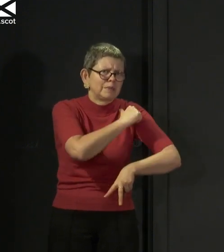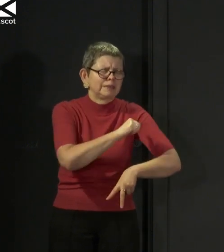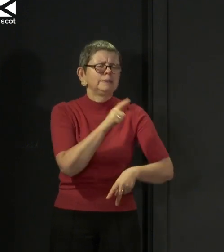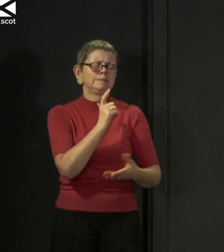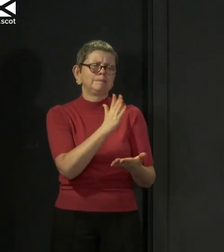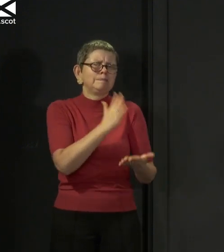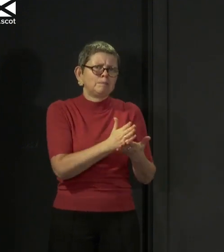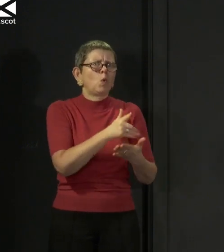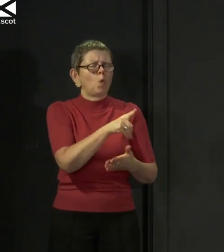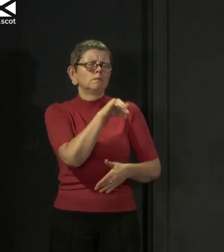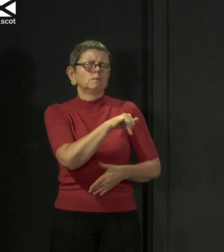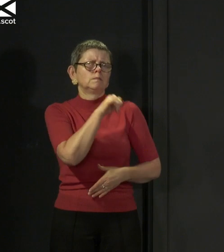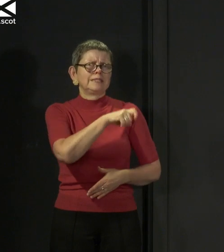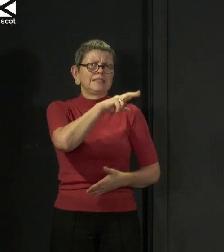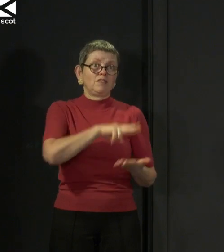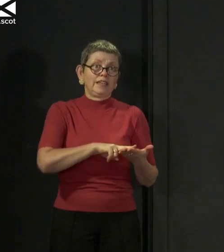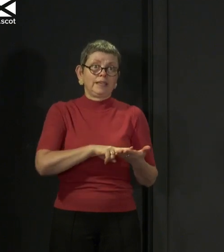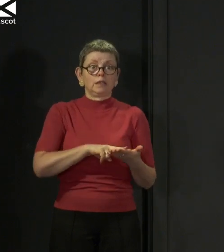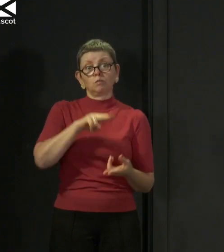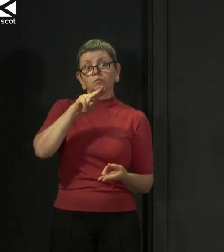That is a decrease of two since yesterday.